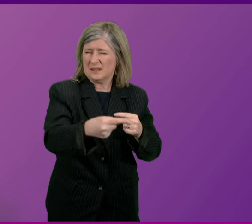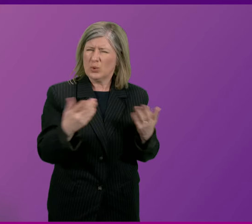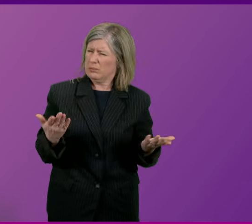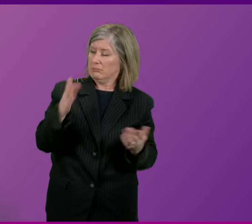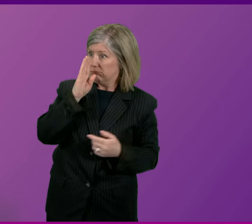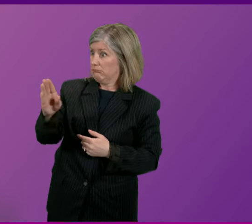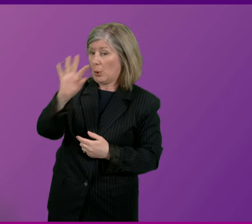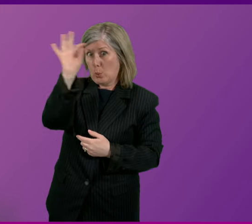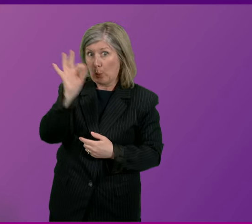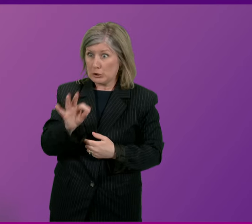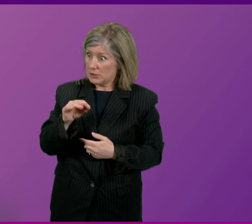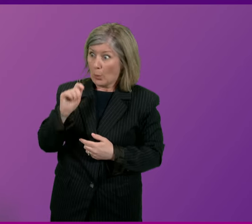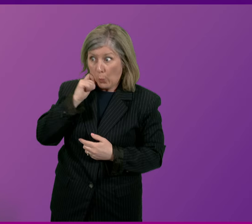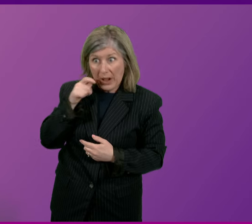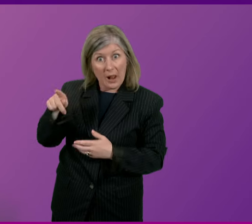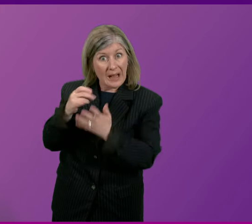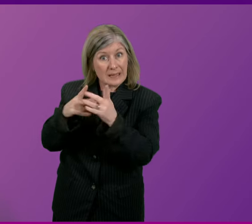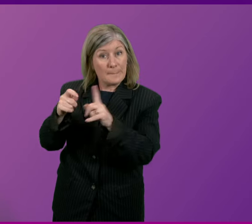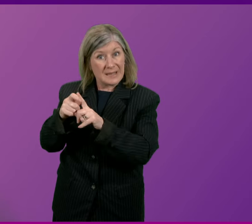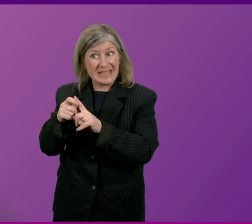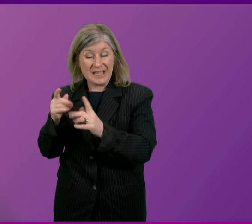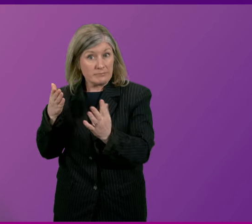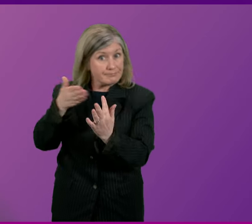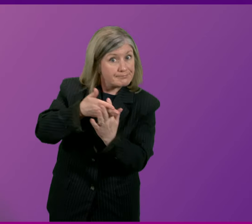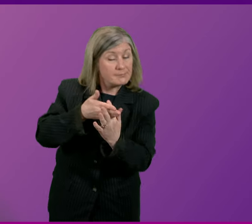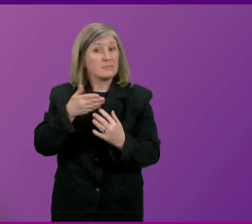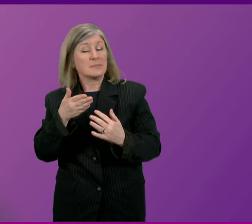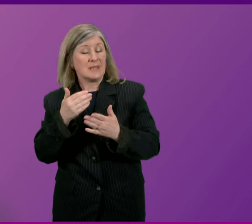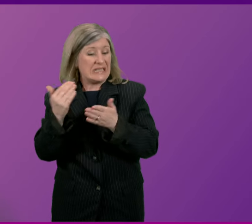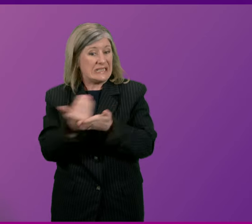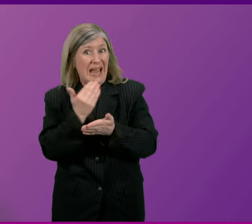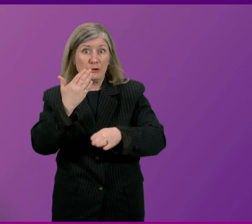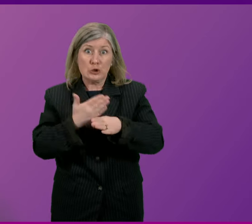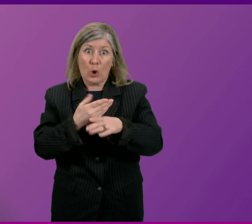will the Government step in, save those teachers’ jobs and protect young people’s education?